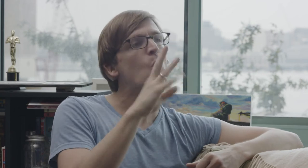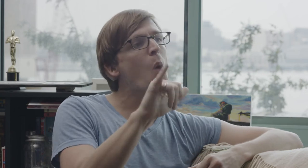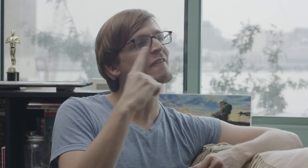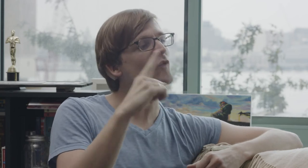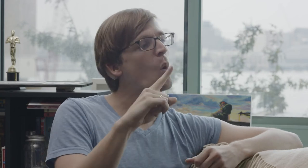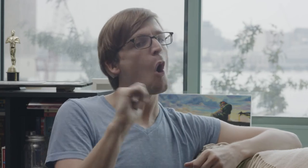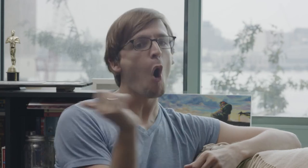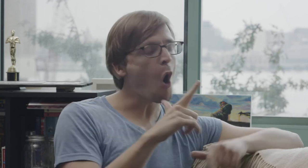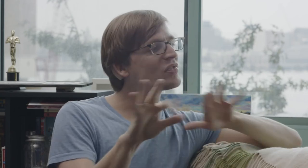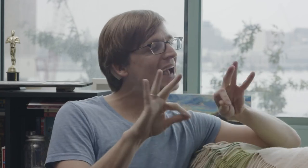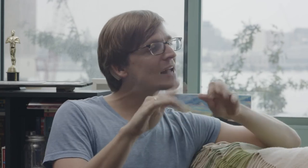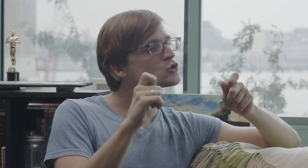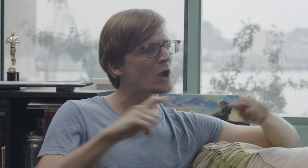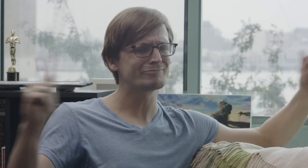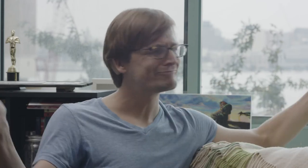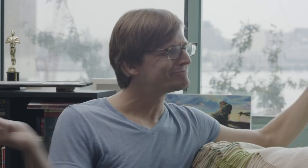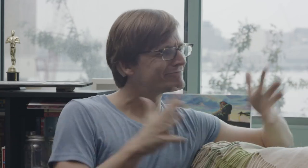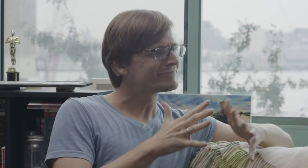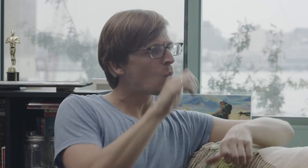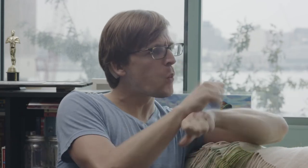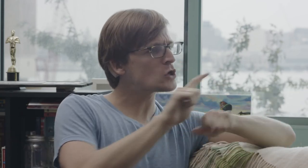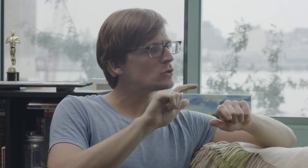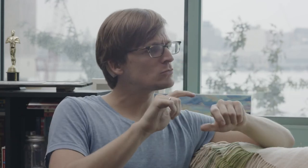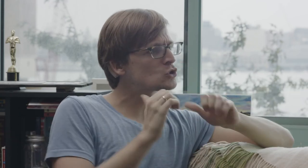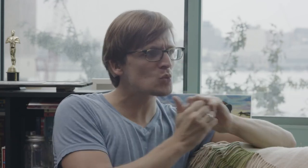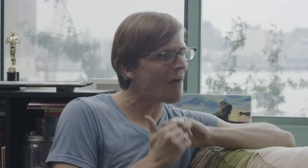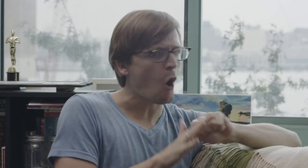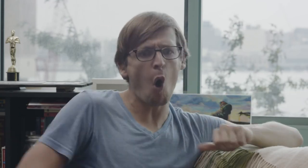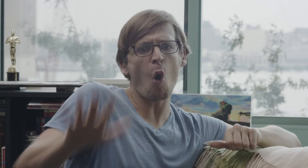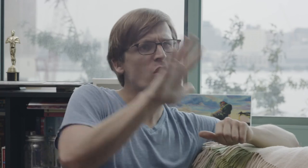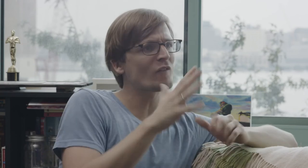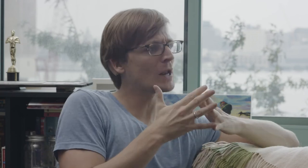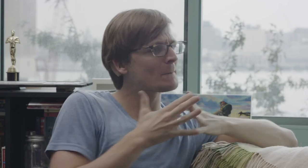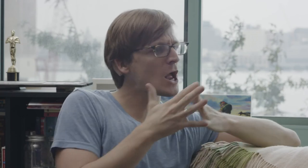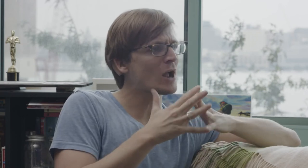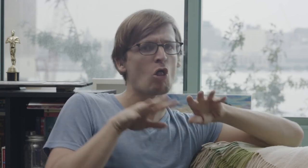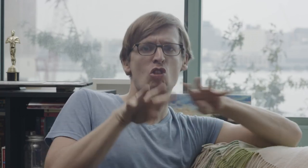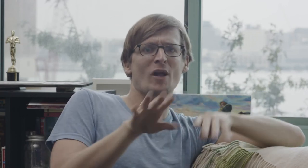But they're a great way for the casting director community to work together, they come up together across the country